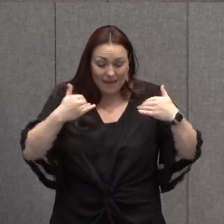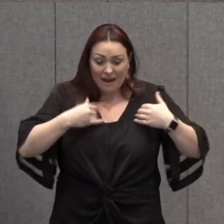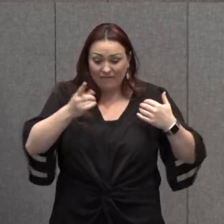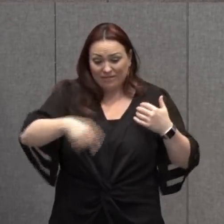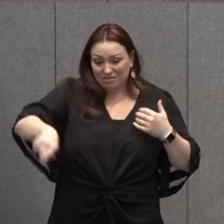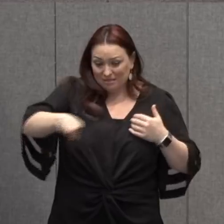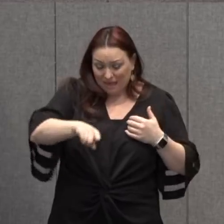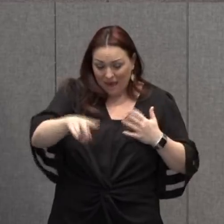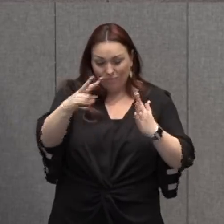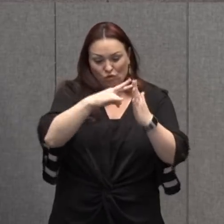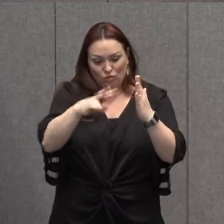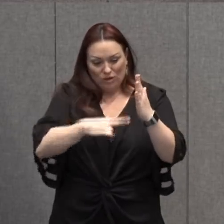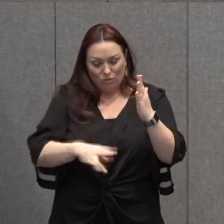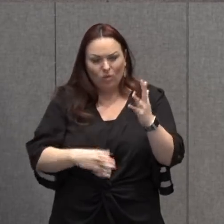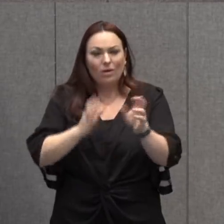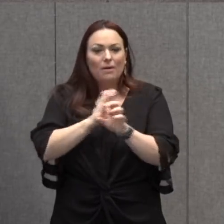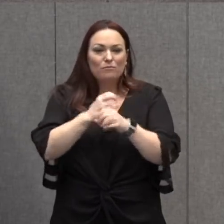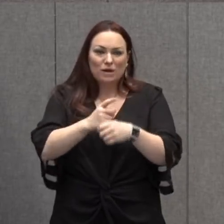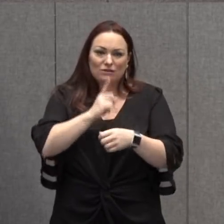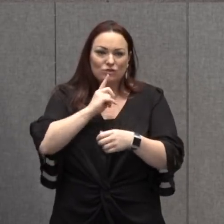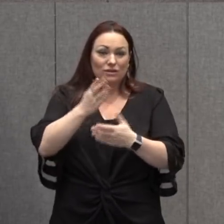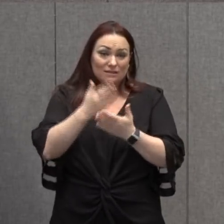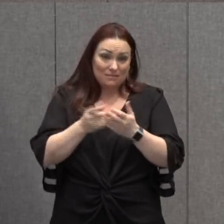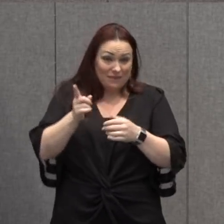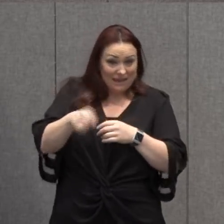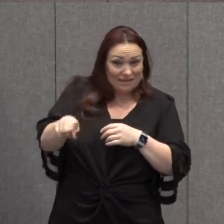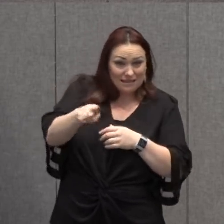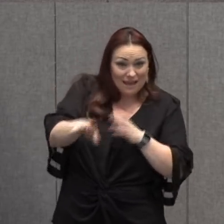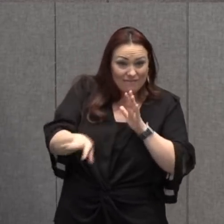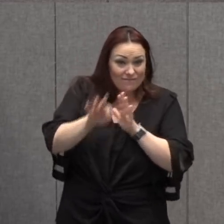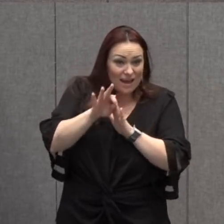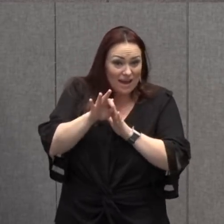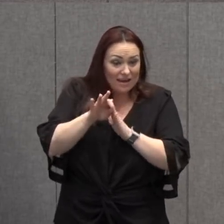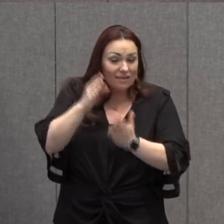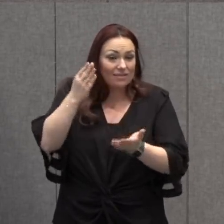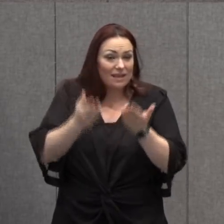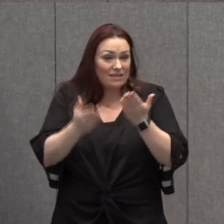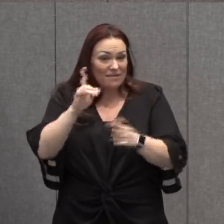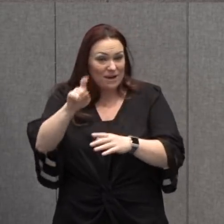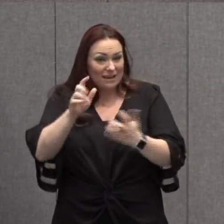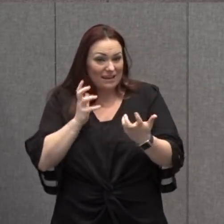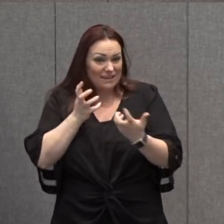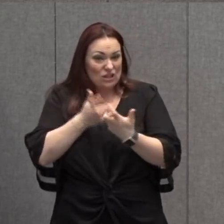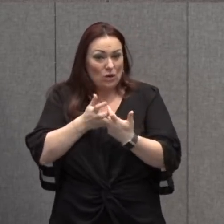and see if there's something that they find that you might need to tweak, or correct,